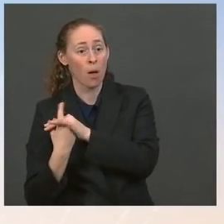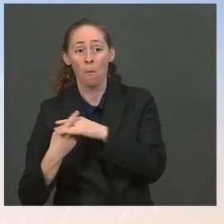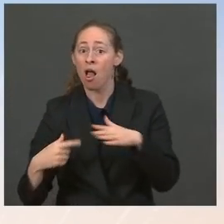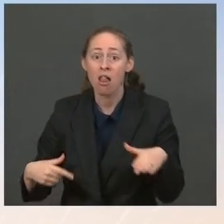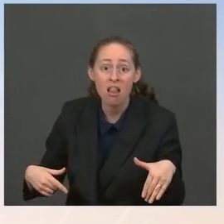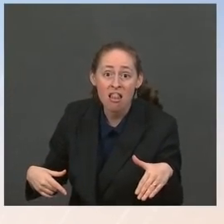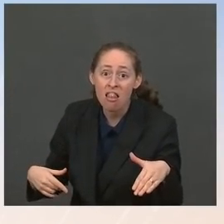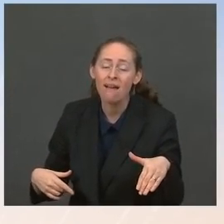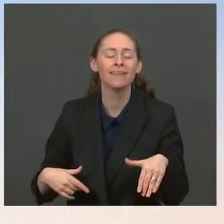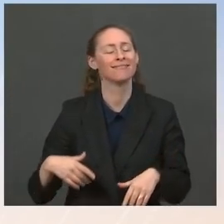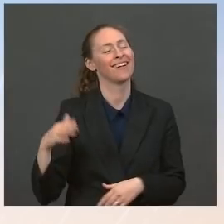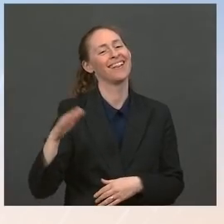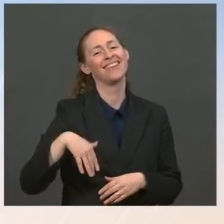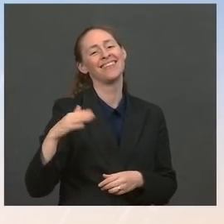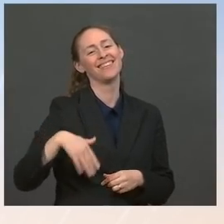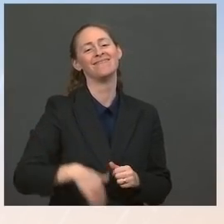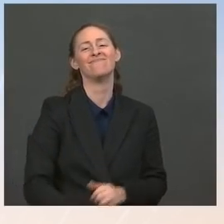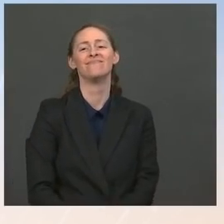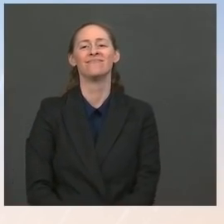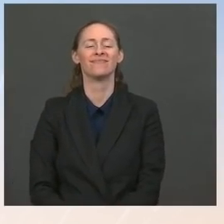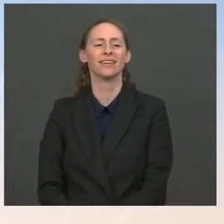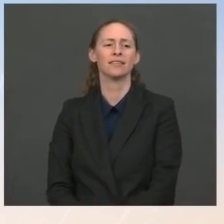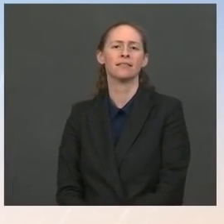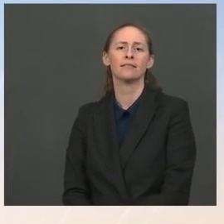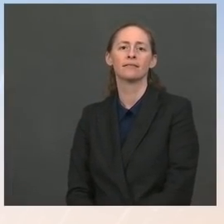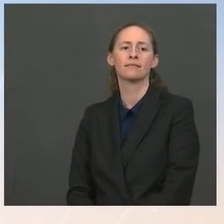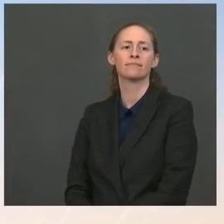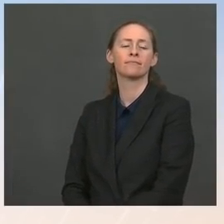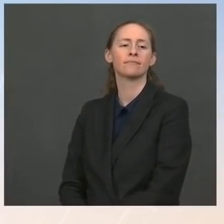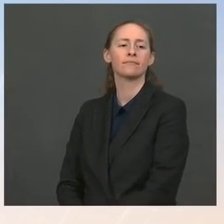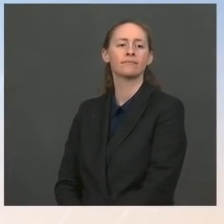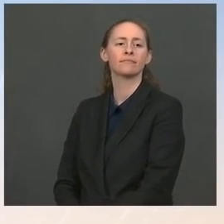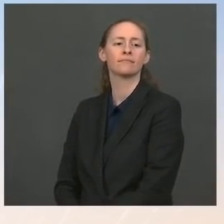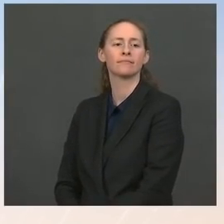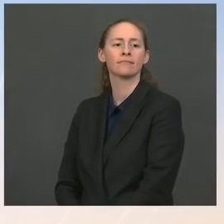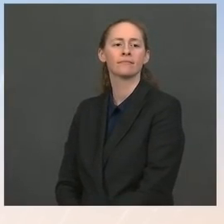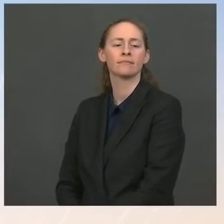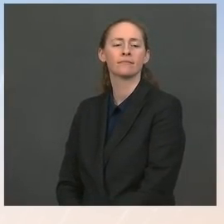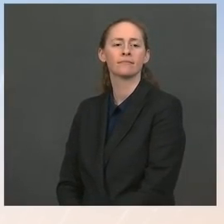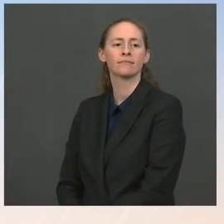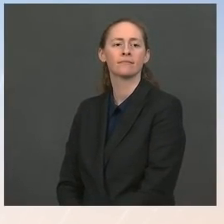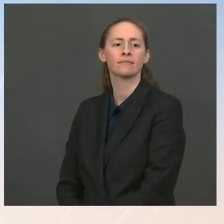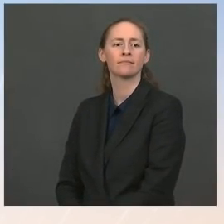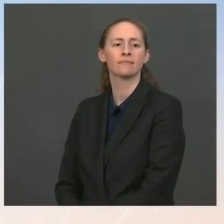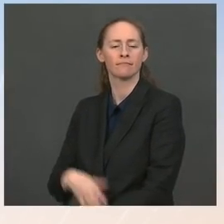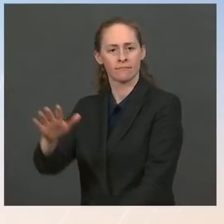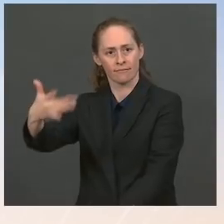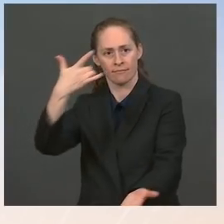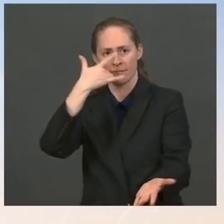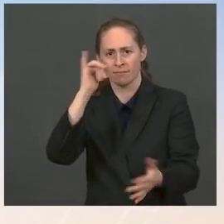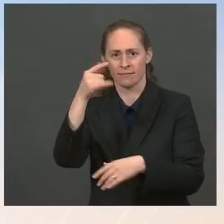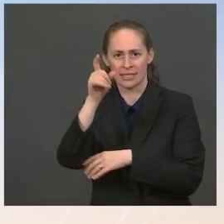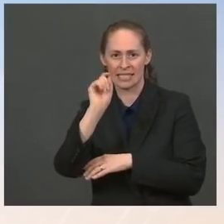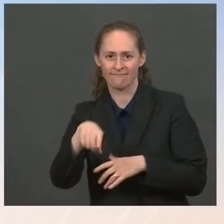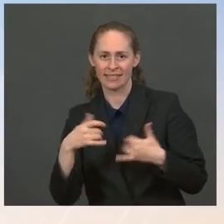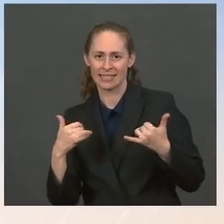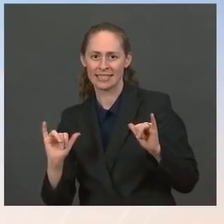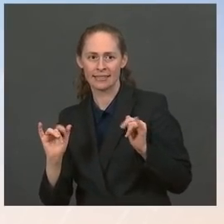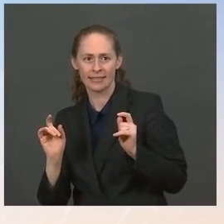The Press: And can you talk about what the campaign to sell this bill is going to look like, given it will take time for some of these projects to actually go into effect and to be completed,